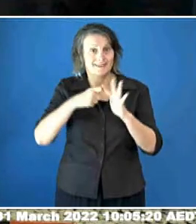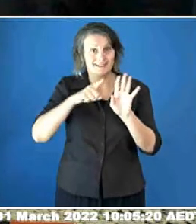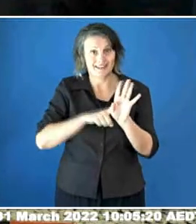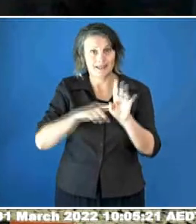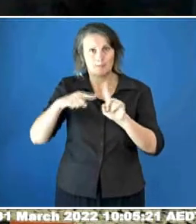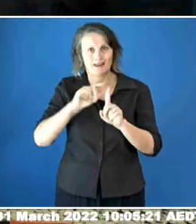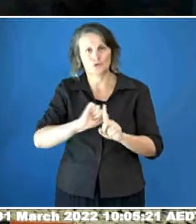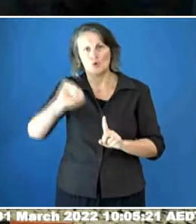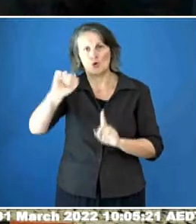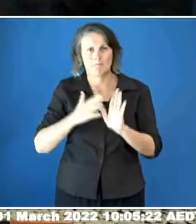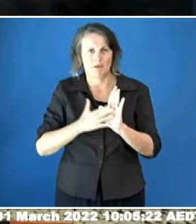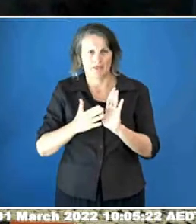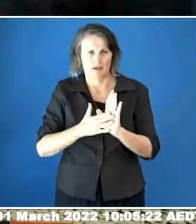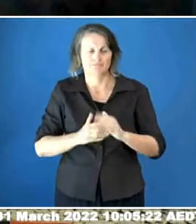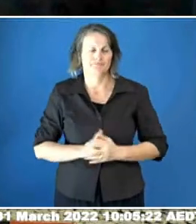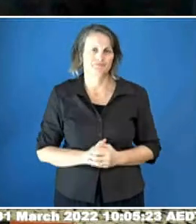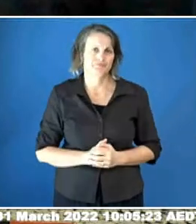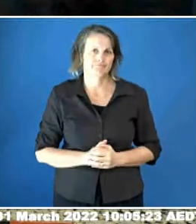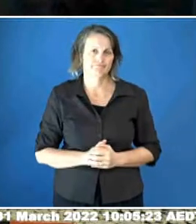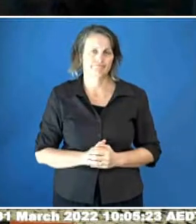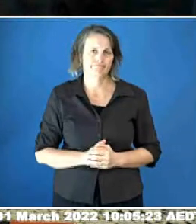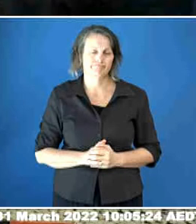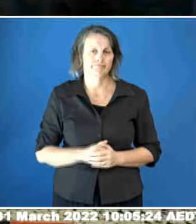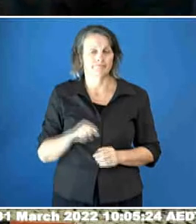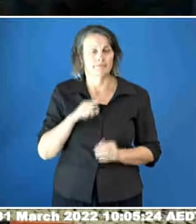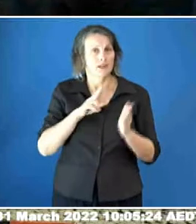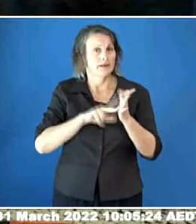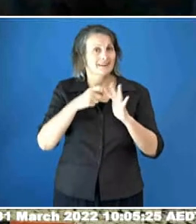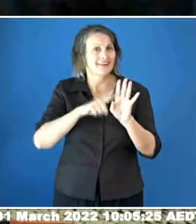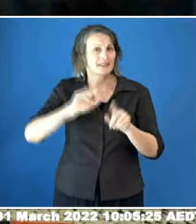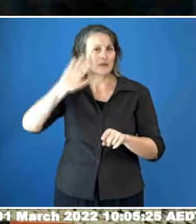Niky was sexually assaulted at a respite day centre operated by Anglicare Southern